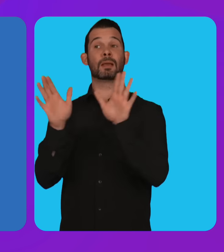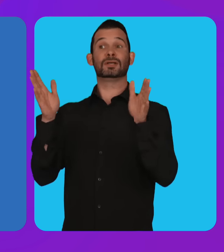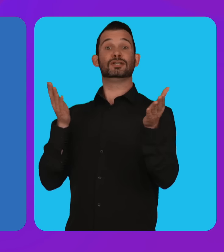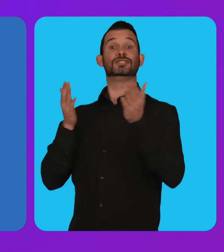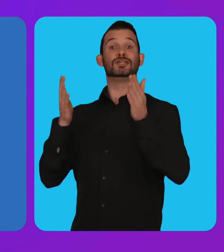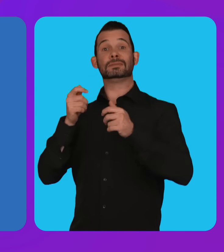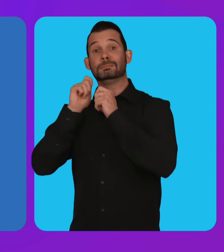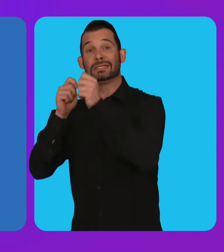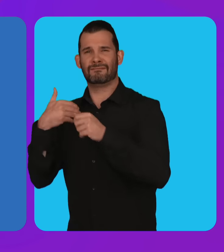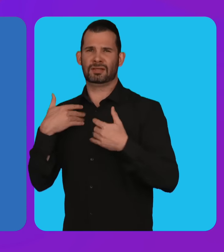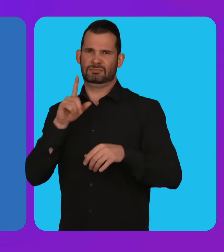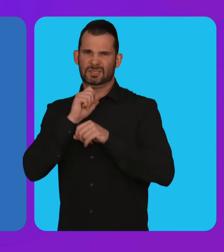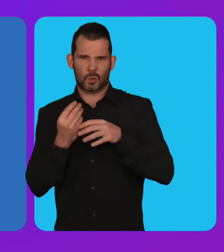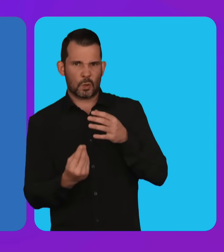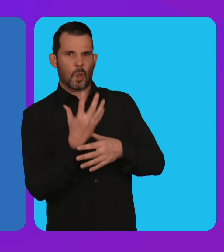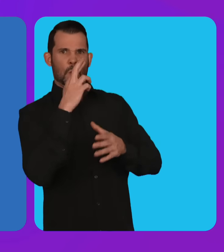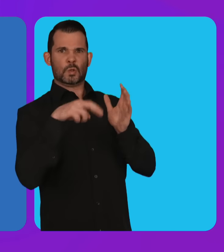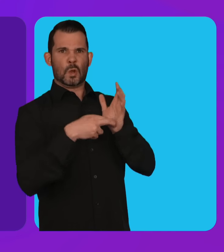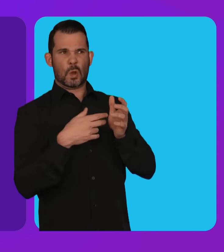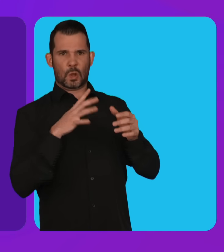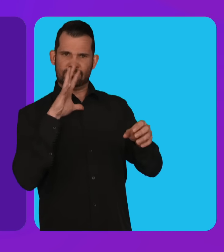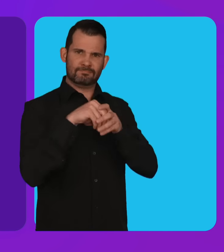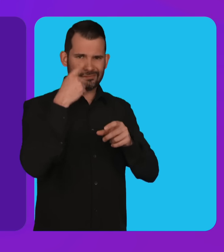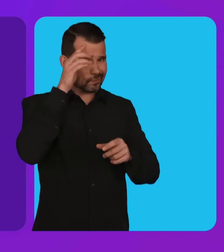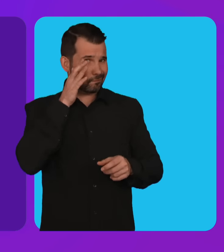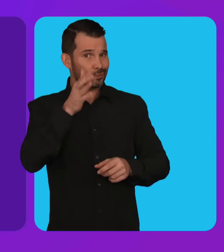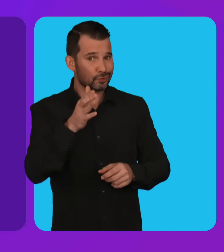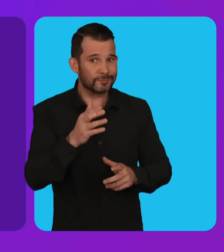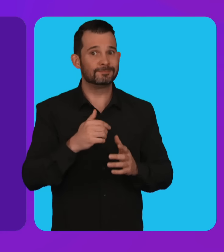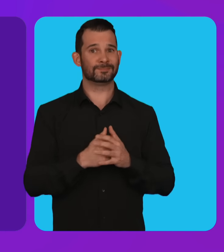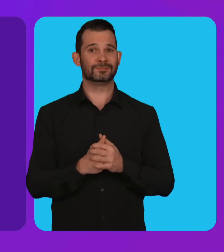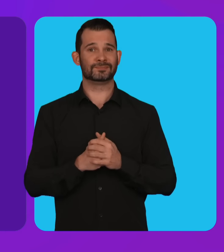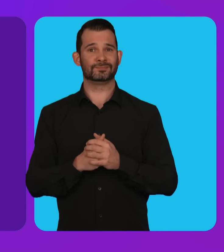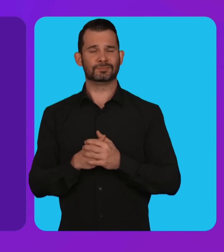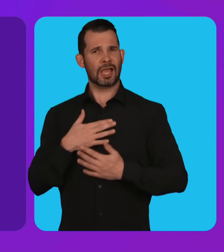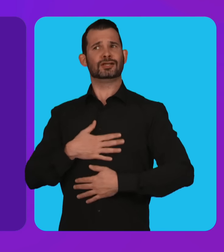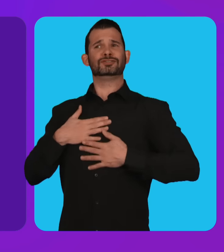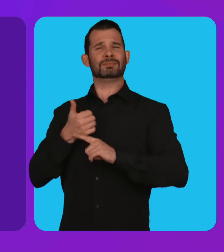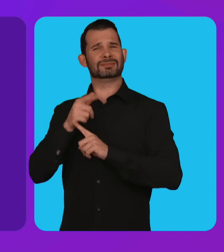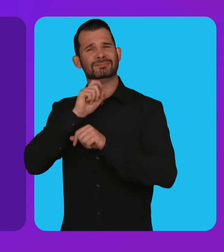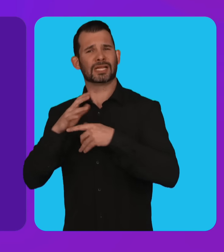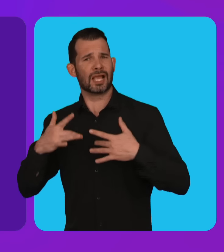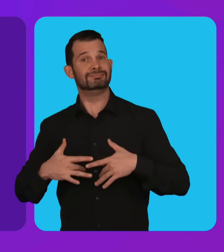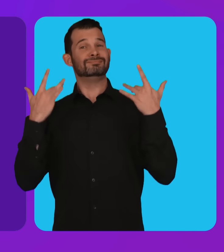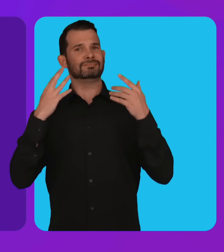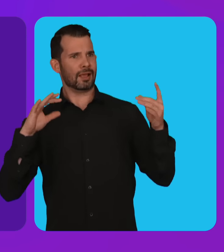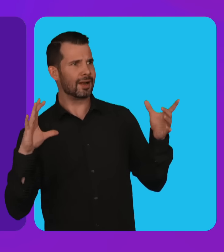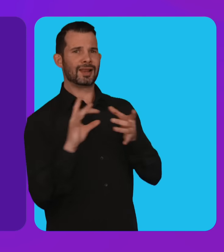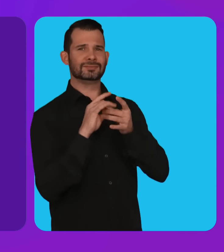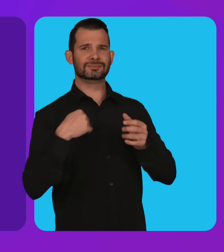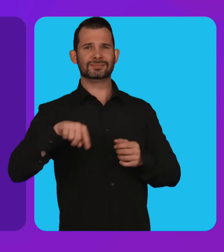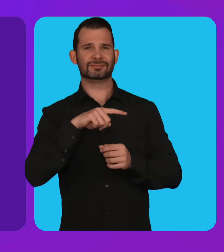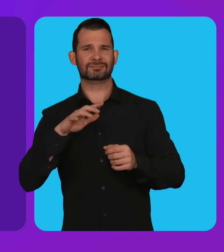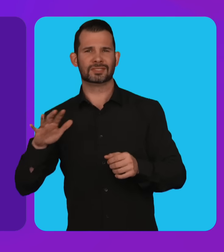role to play in the future. Entertainment that delights and connects us across our various and textured cultures